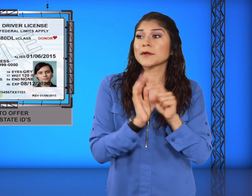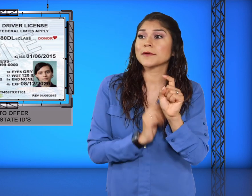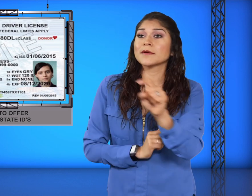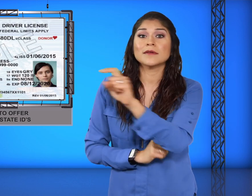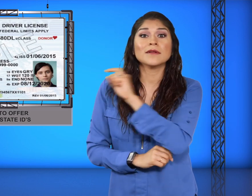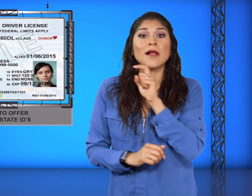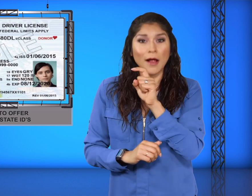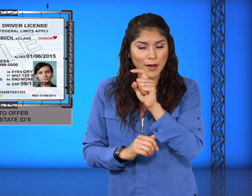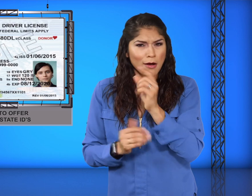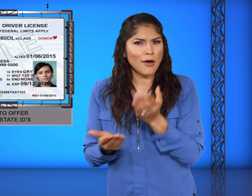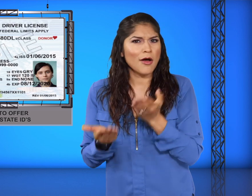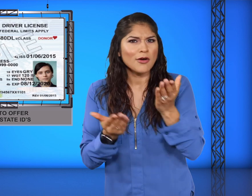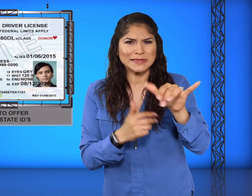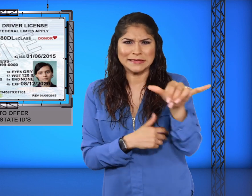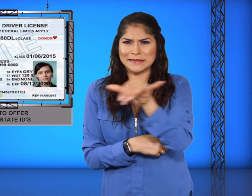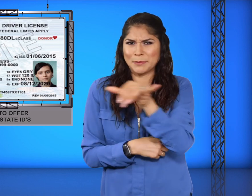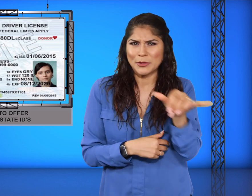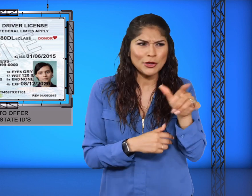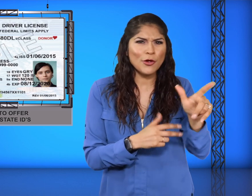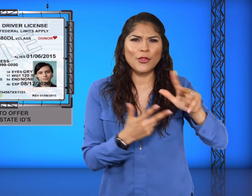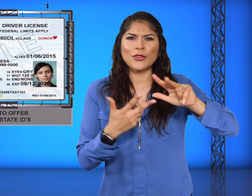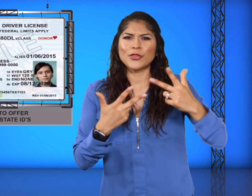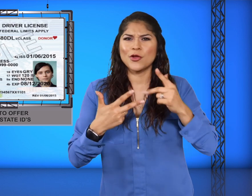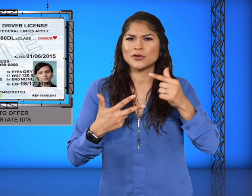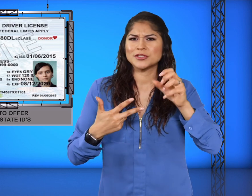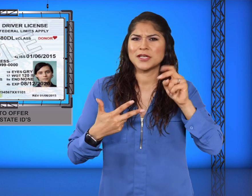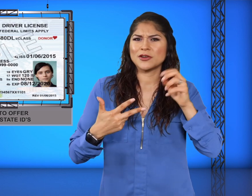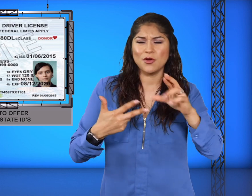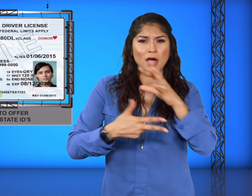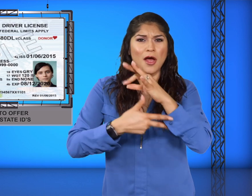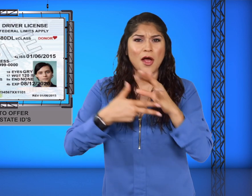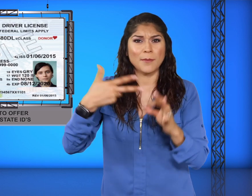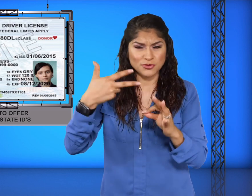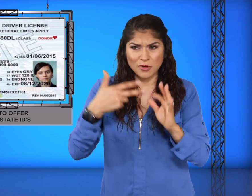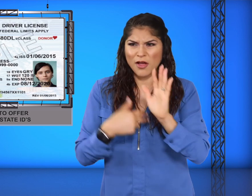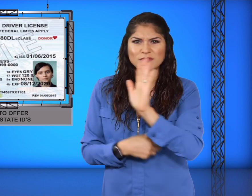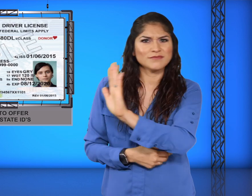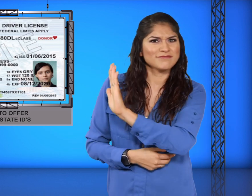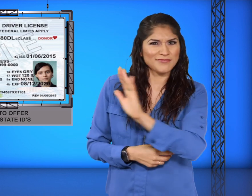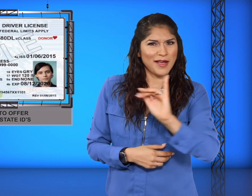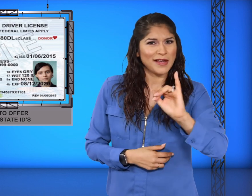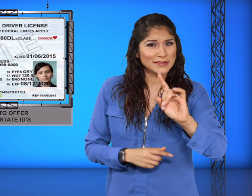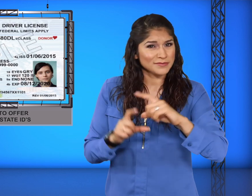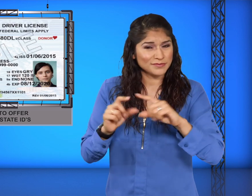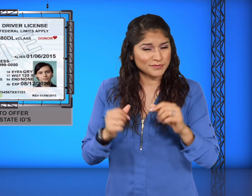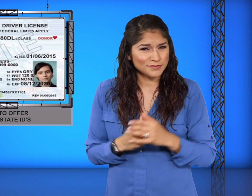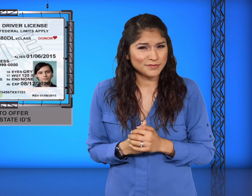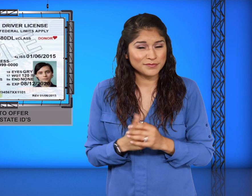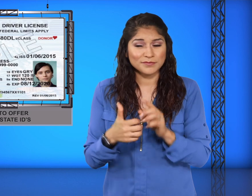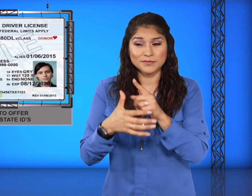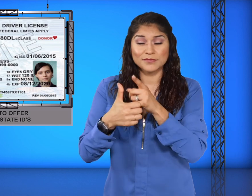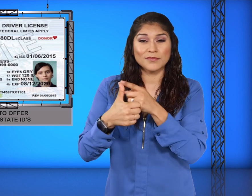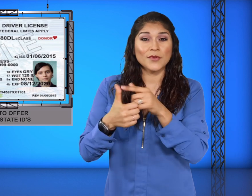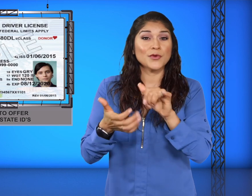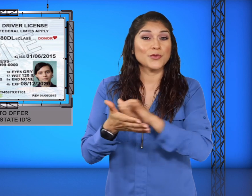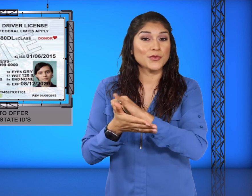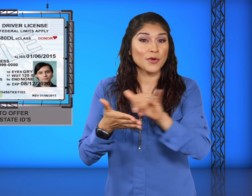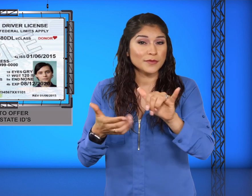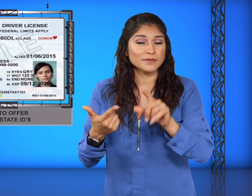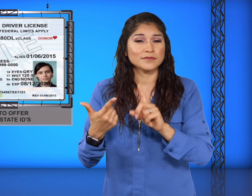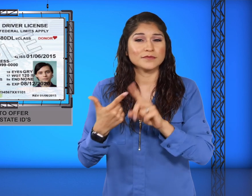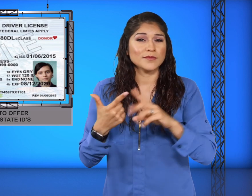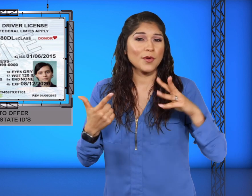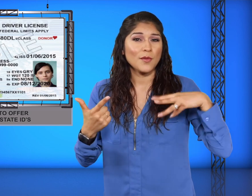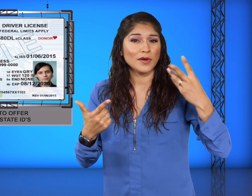Other states that offer similar third gender options on identification include New York,